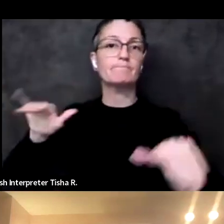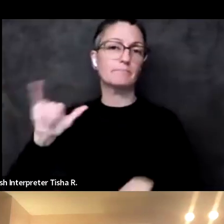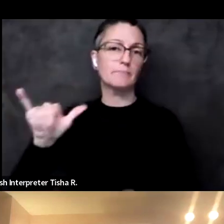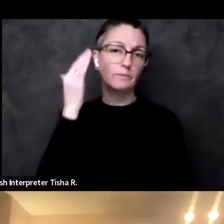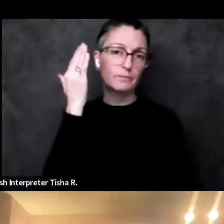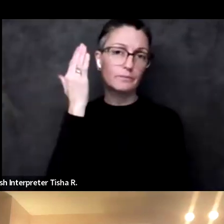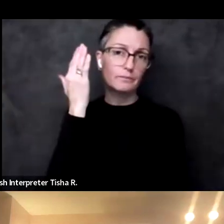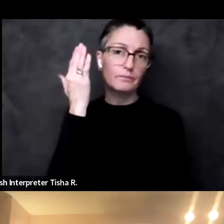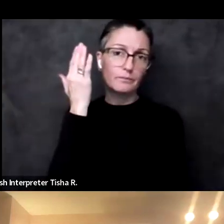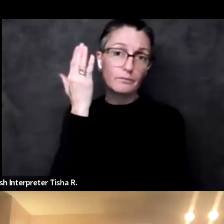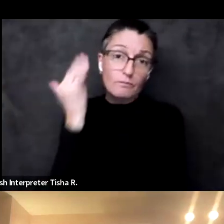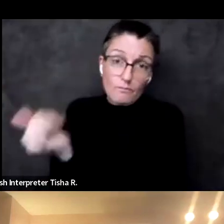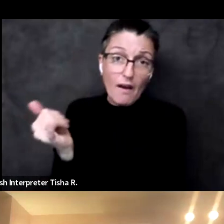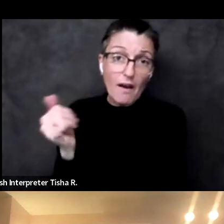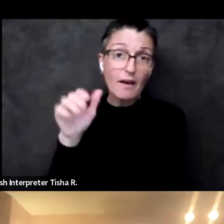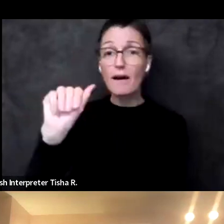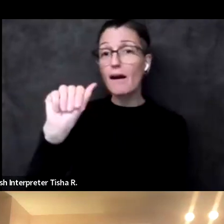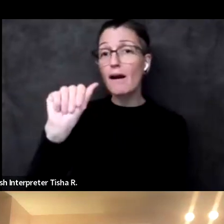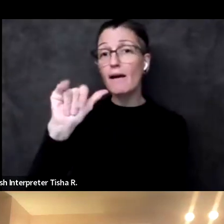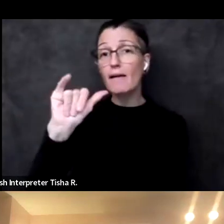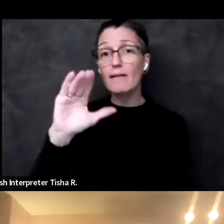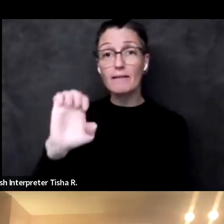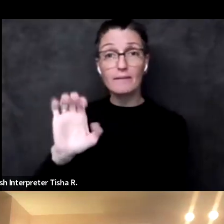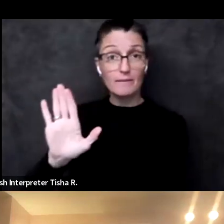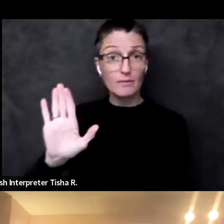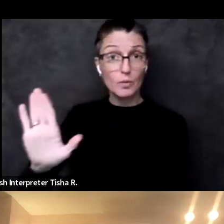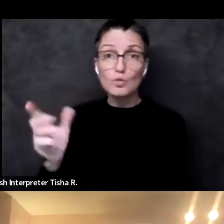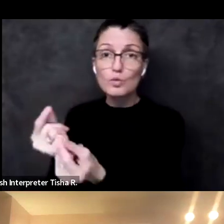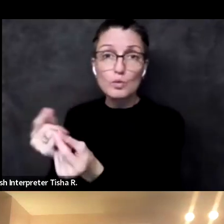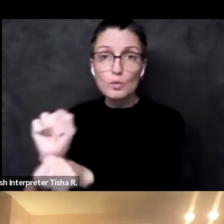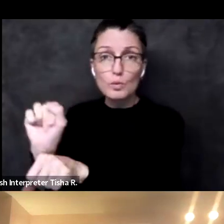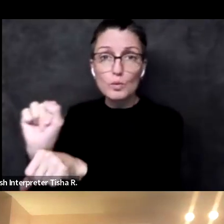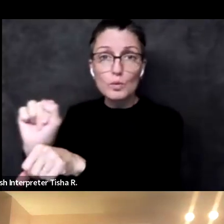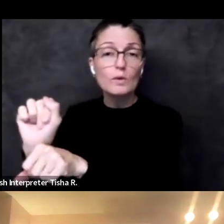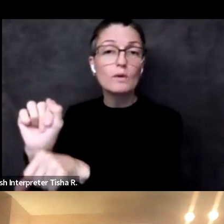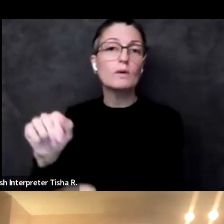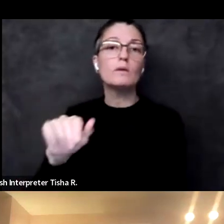What Alice is doing, what the Inevitable Foundation is doing